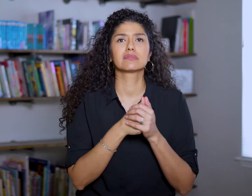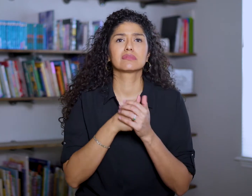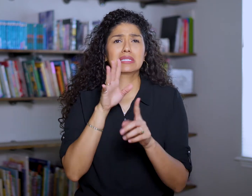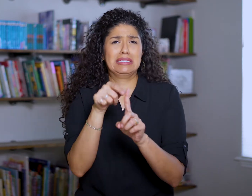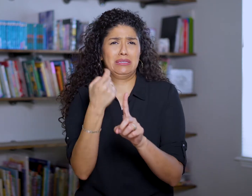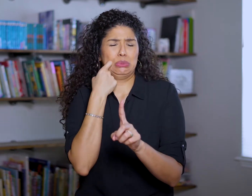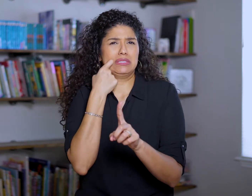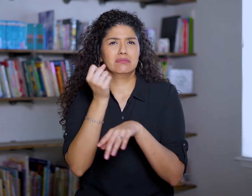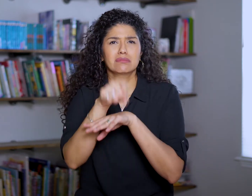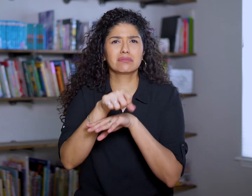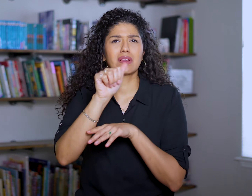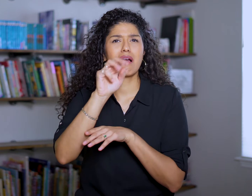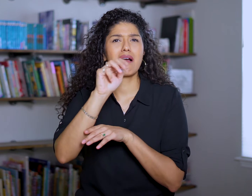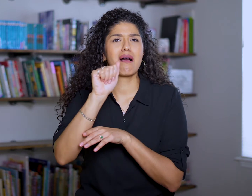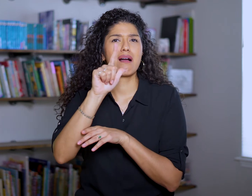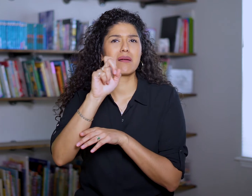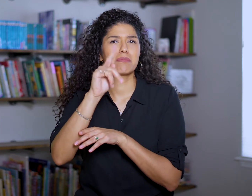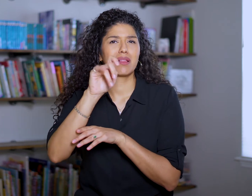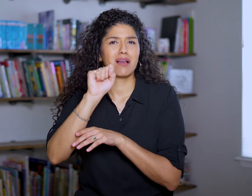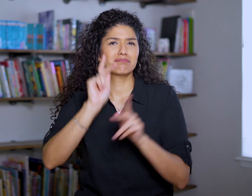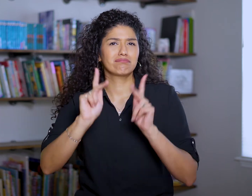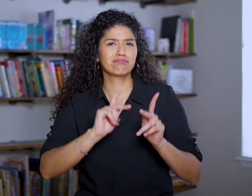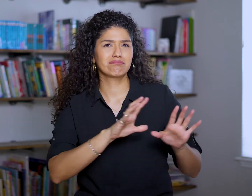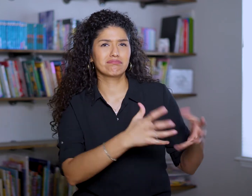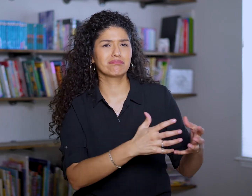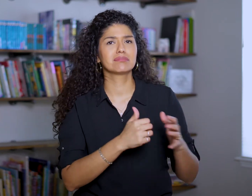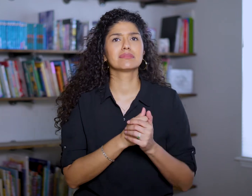and he’s just defeated the Amalekites.